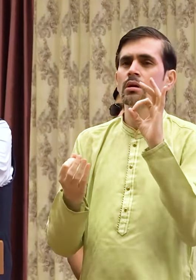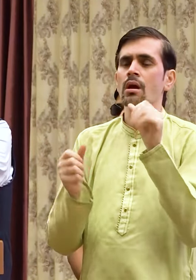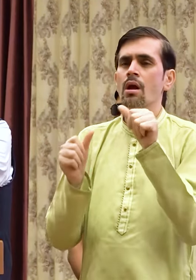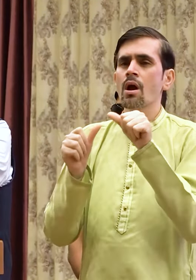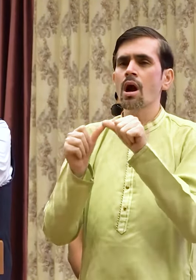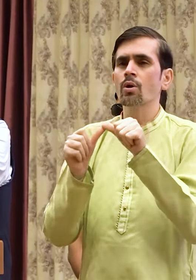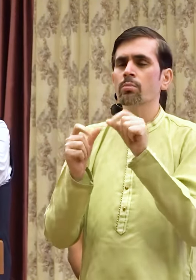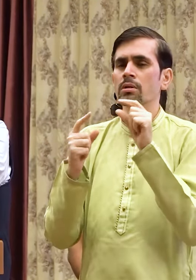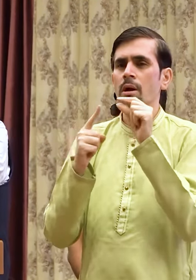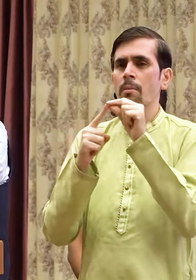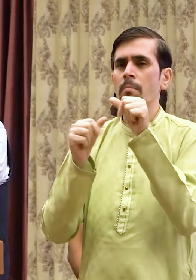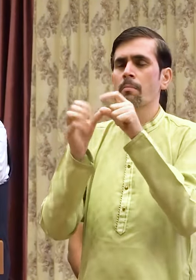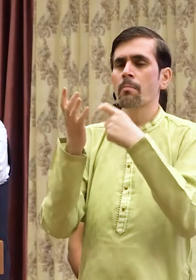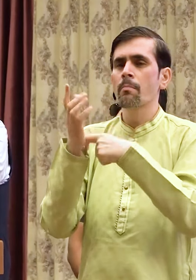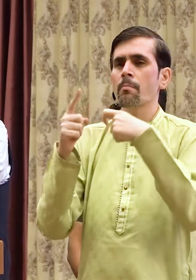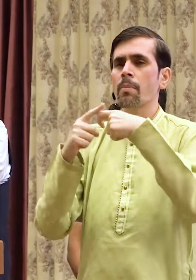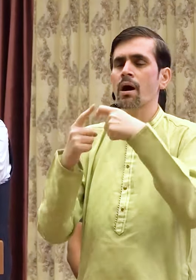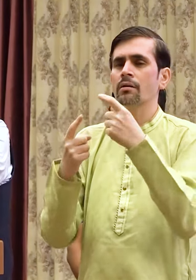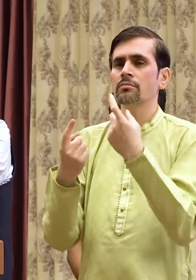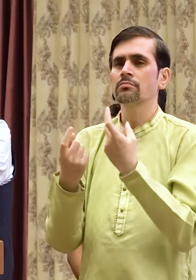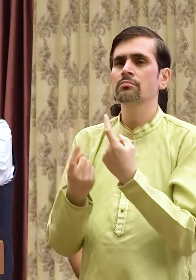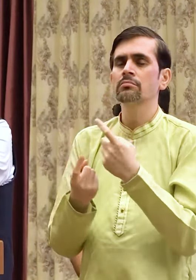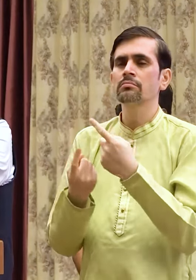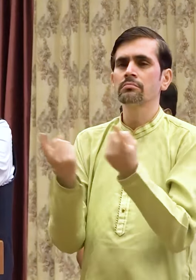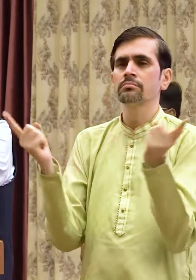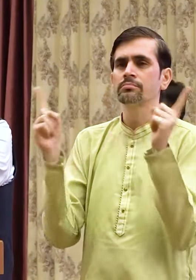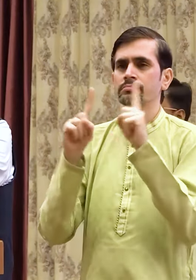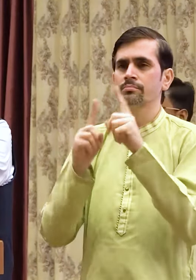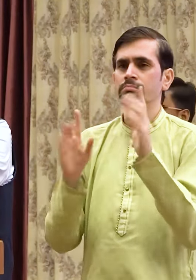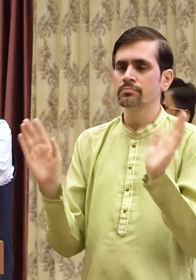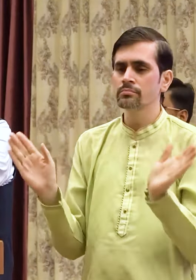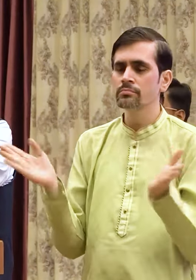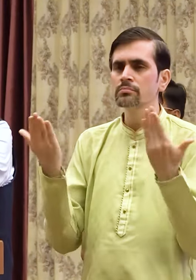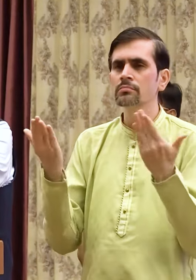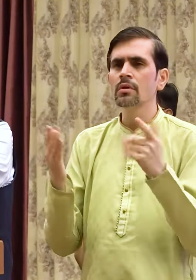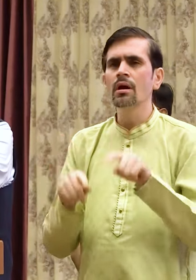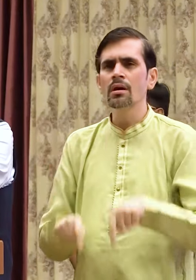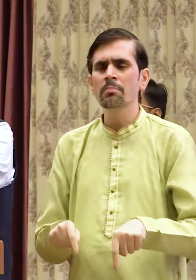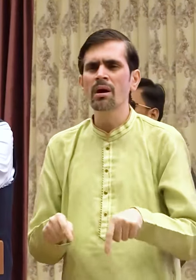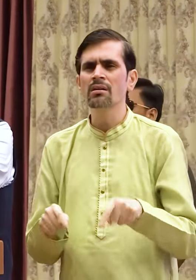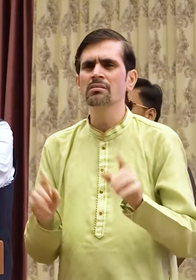has been build. While building the park,